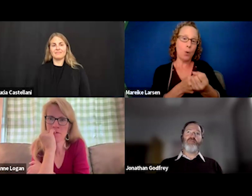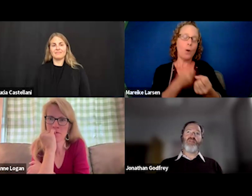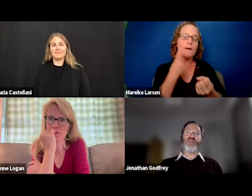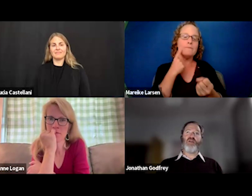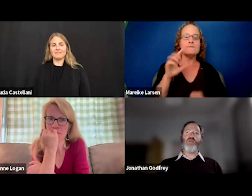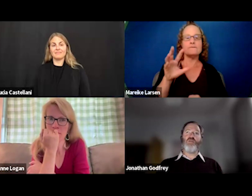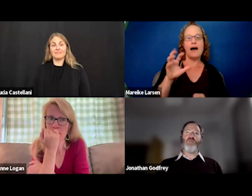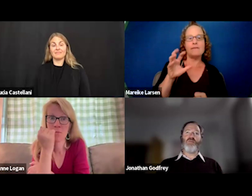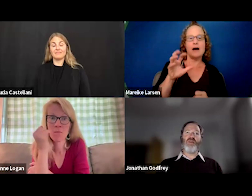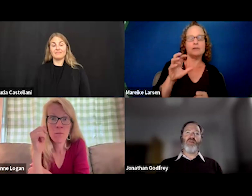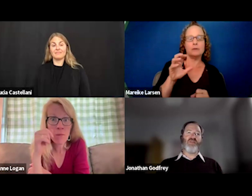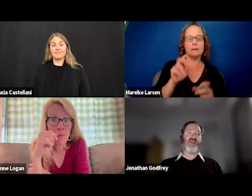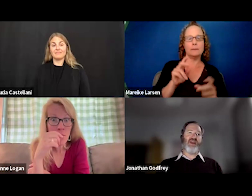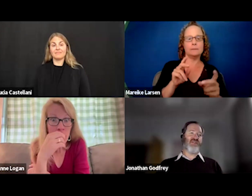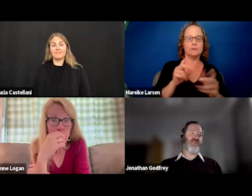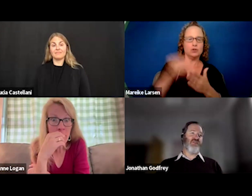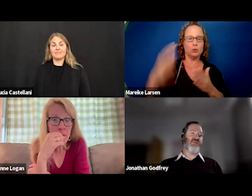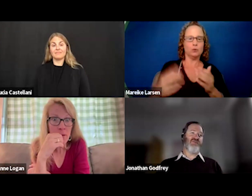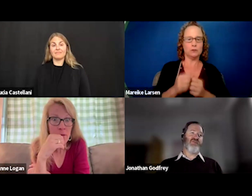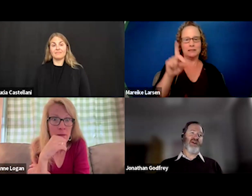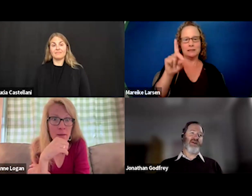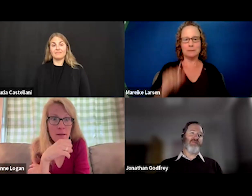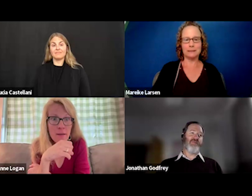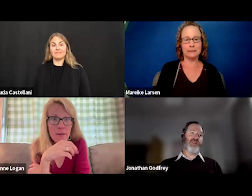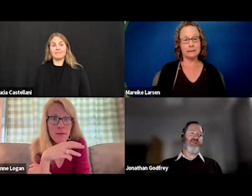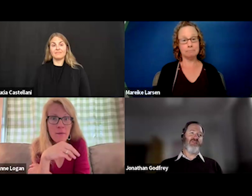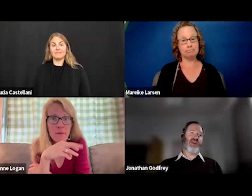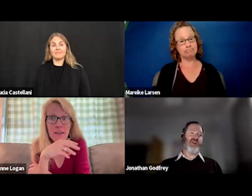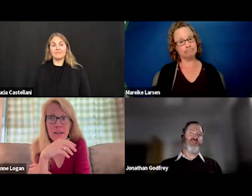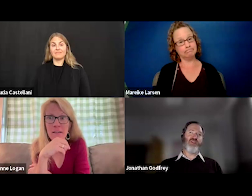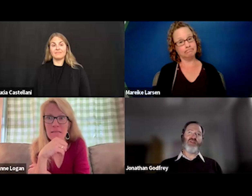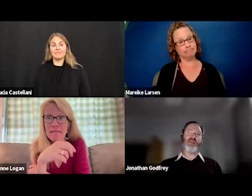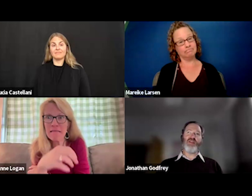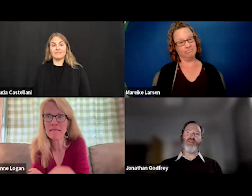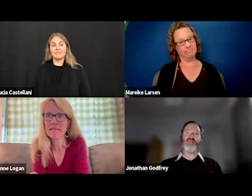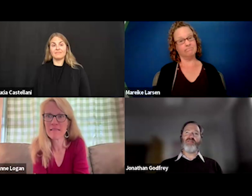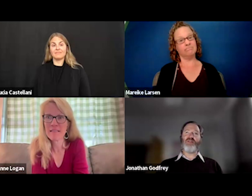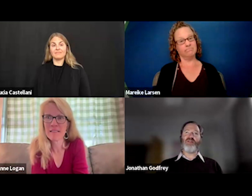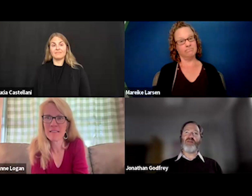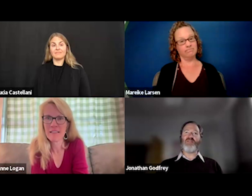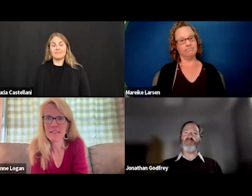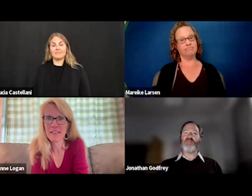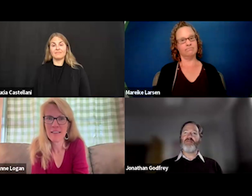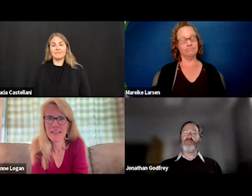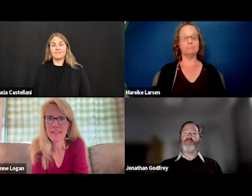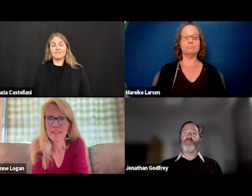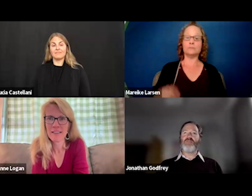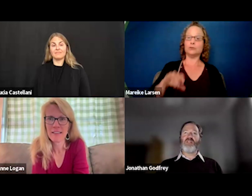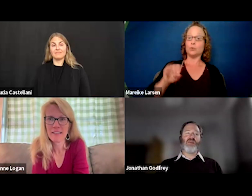So it was a case of Jonathan needs, Jonathan must.